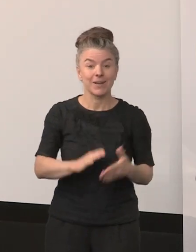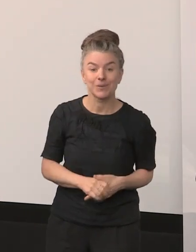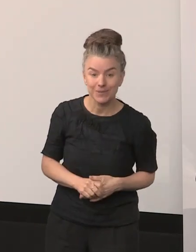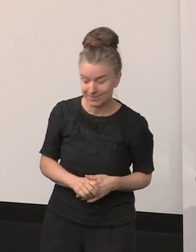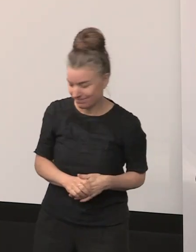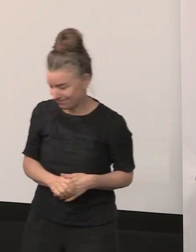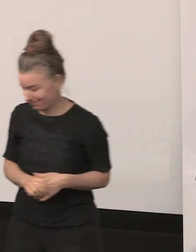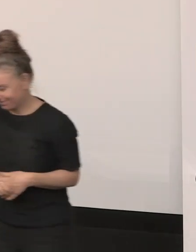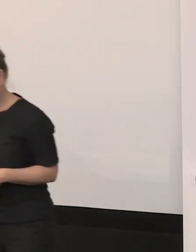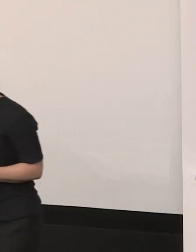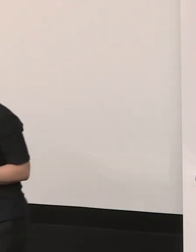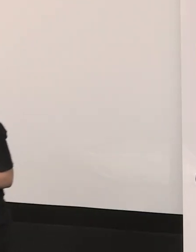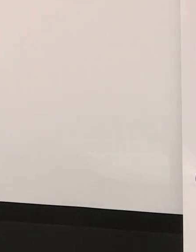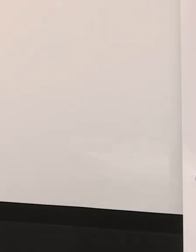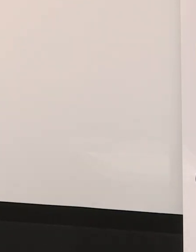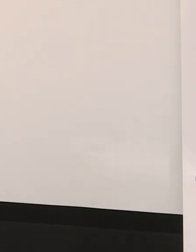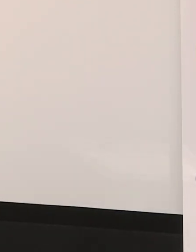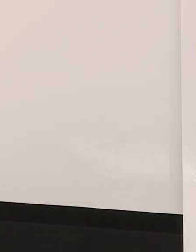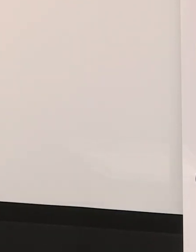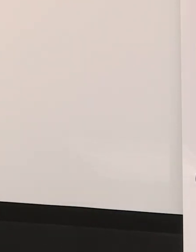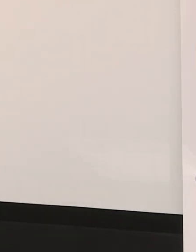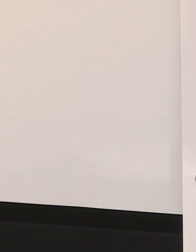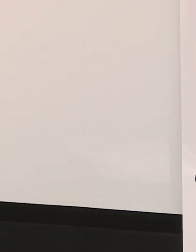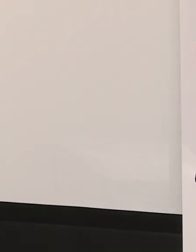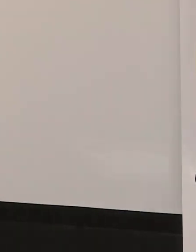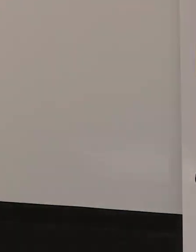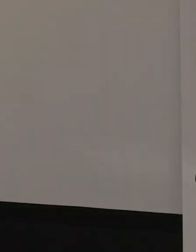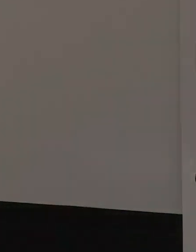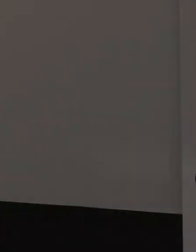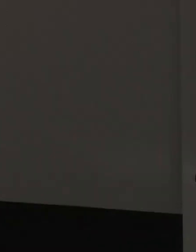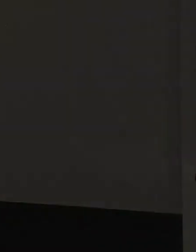that the risk to New Zealanders is mitigated. Thank you very much. Thank you for using Red Bee